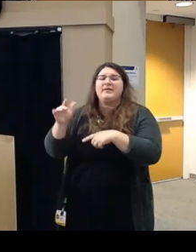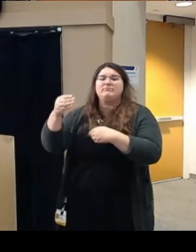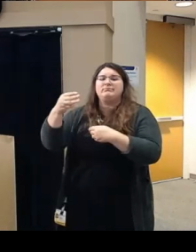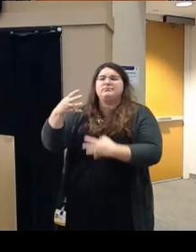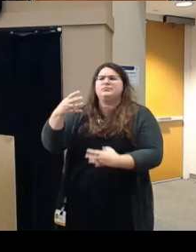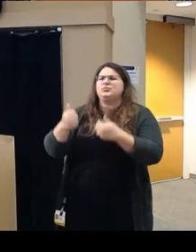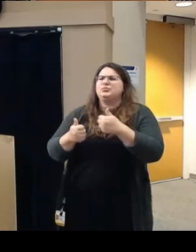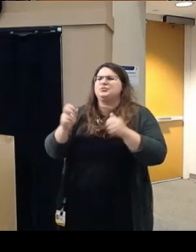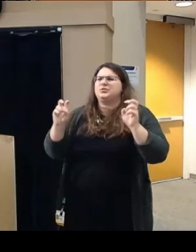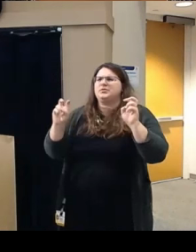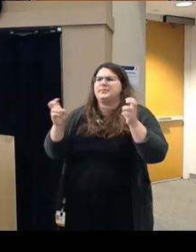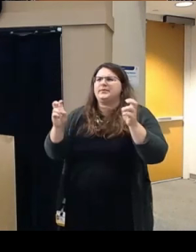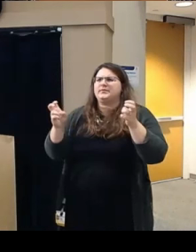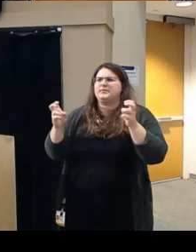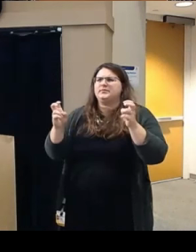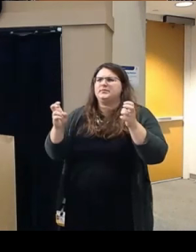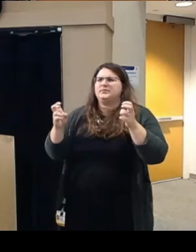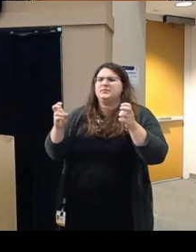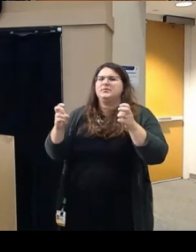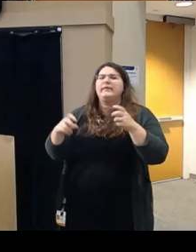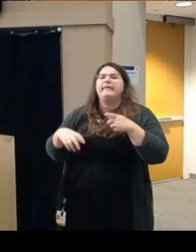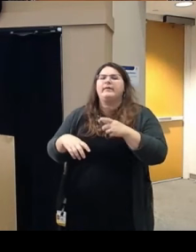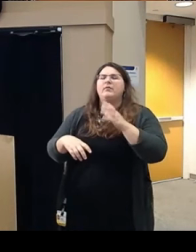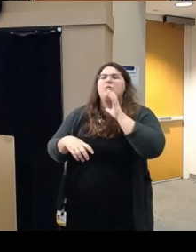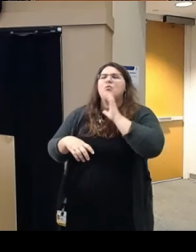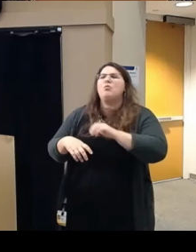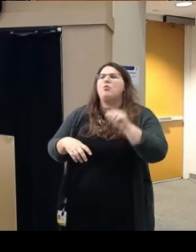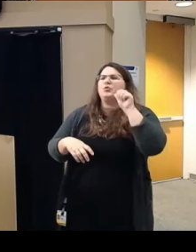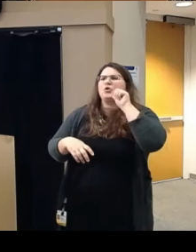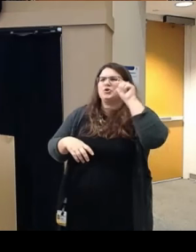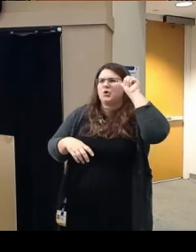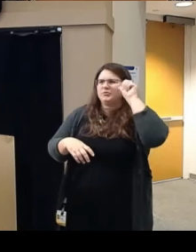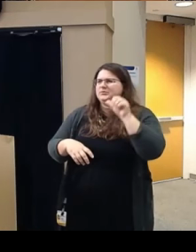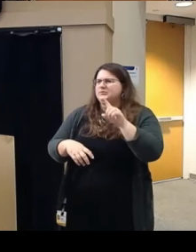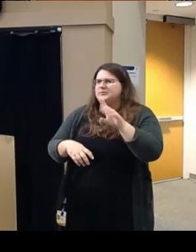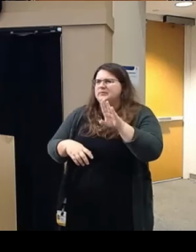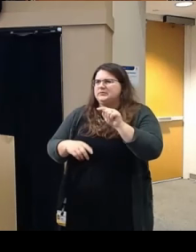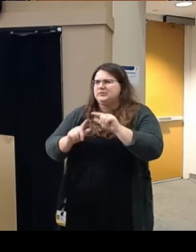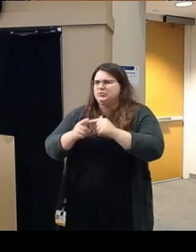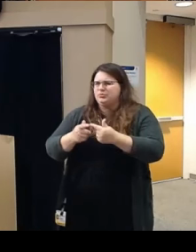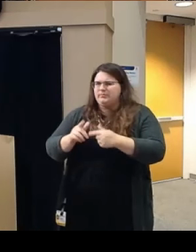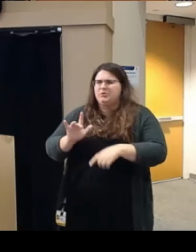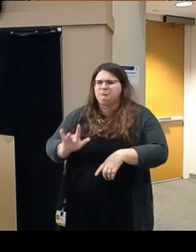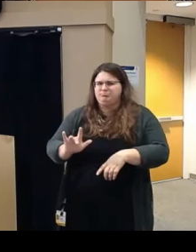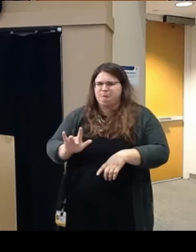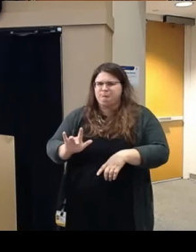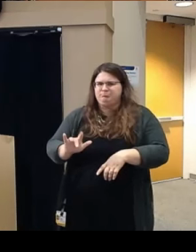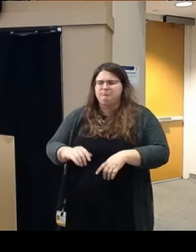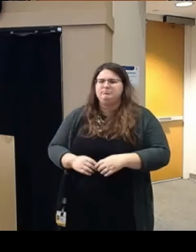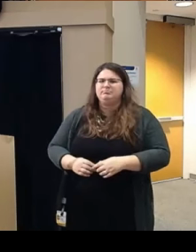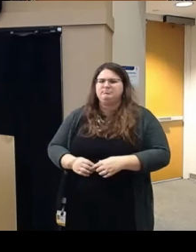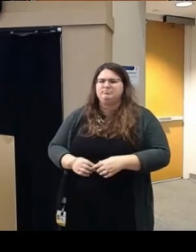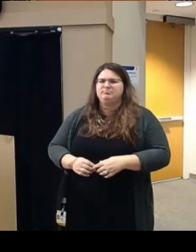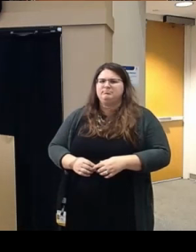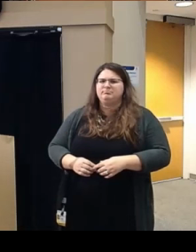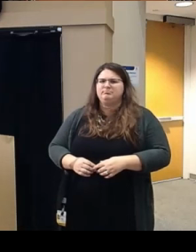topic um so this is our older adult DBT group and it's an older adult Department department